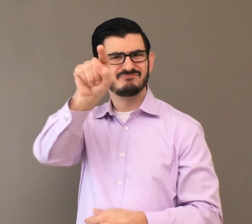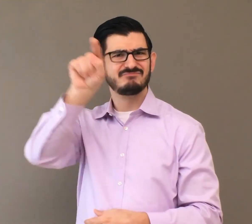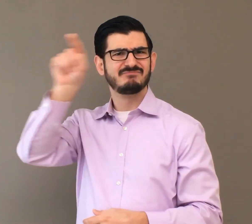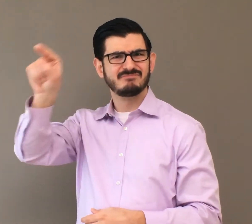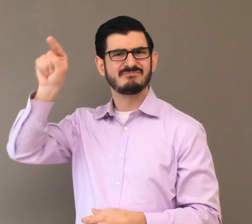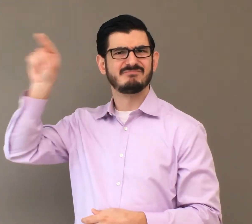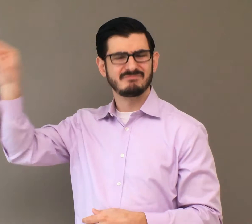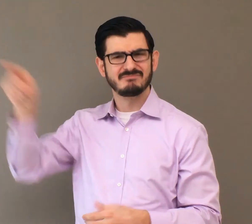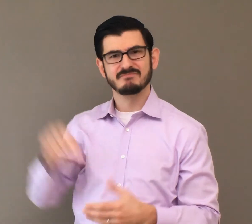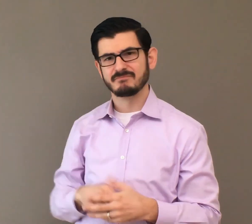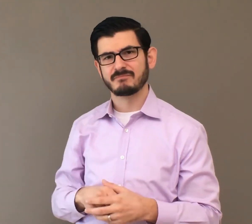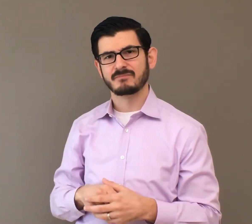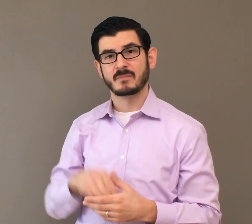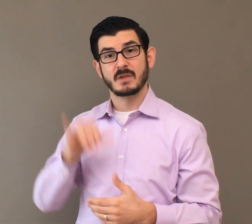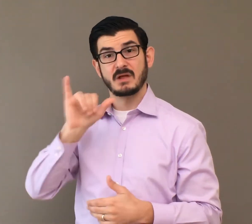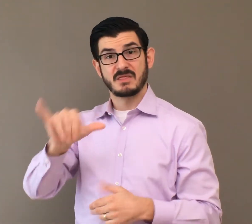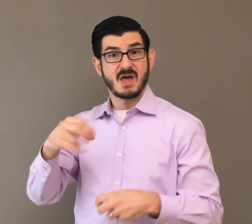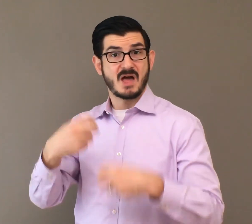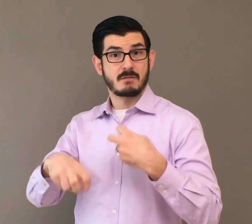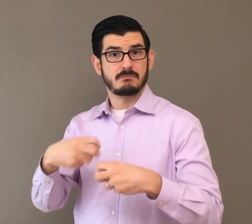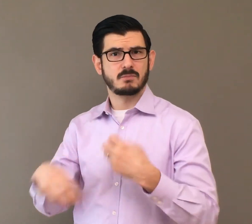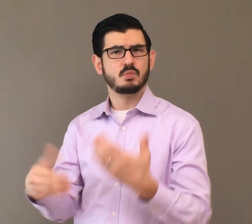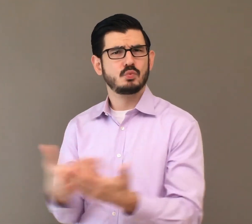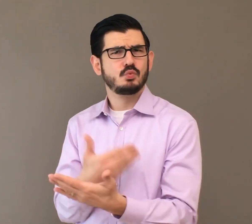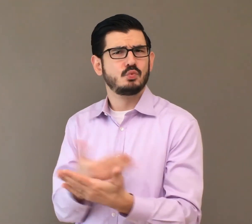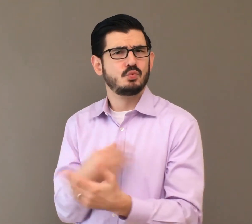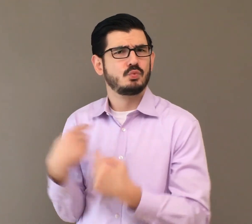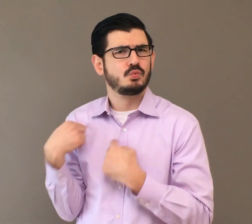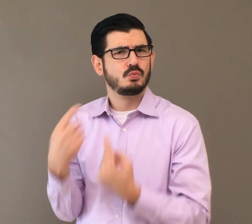That practice discriminates against these other service providers.